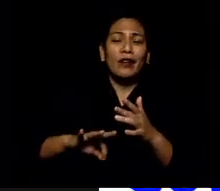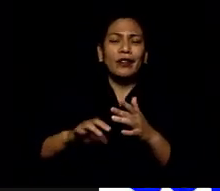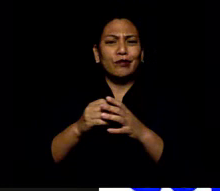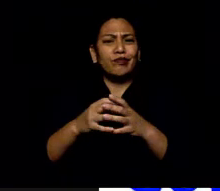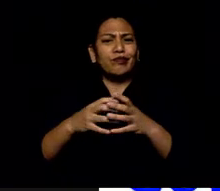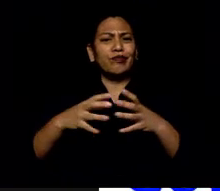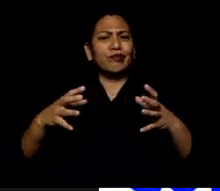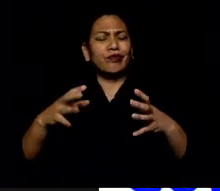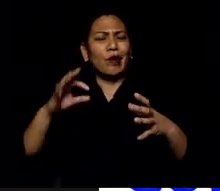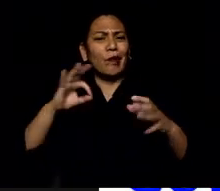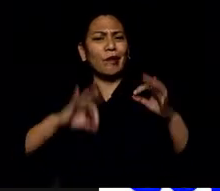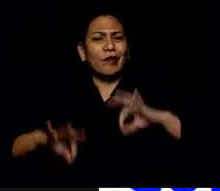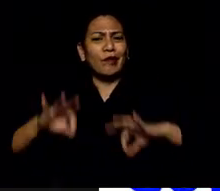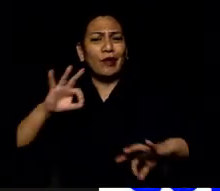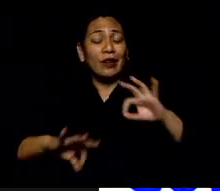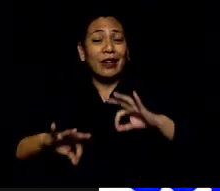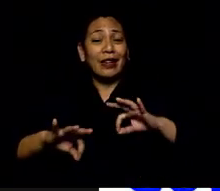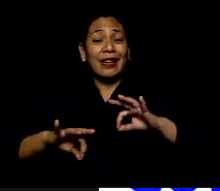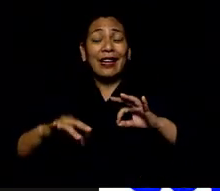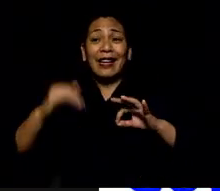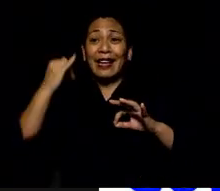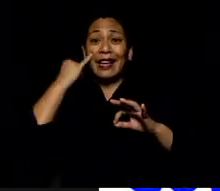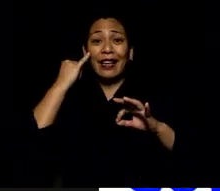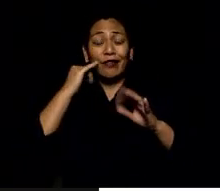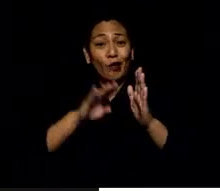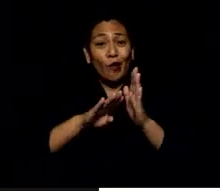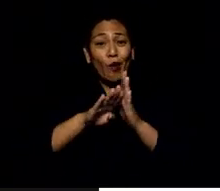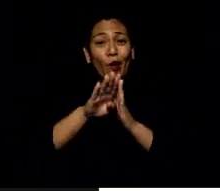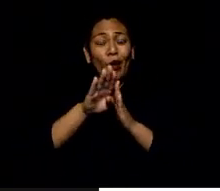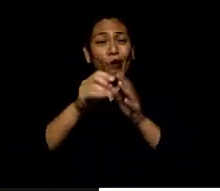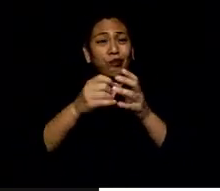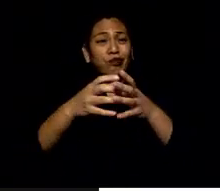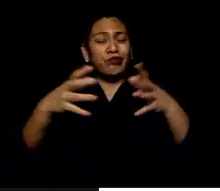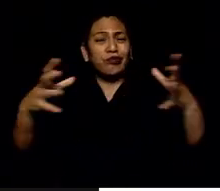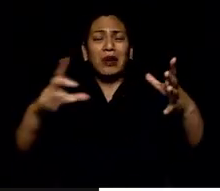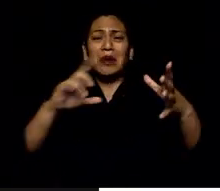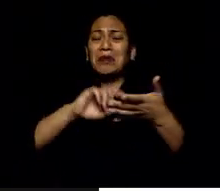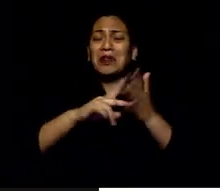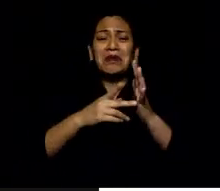you don't have to argue about how big the individual slices are so much.